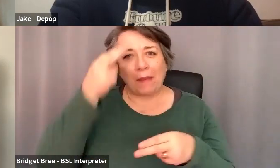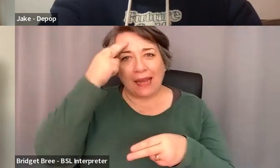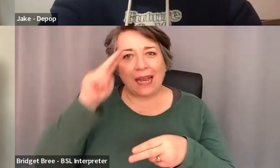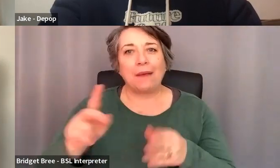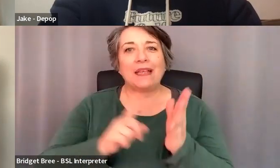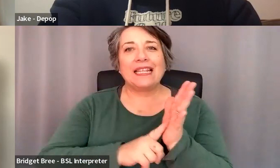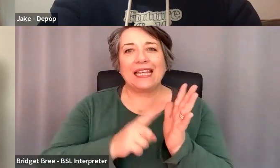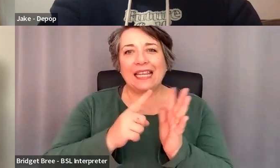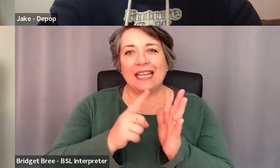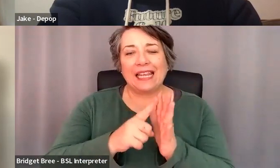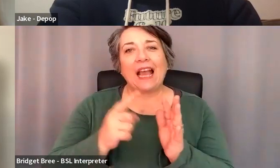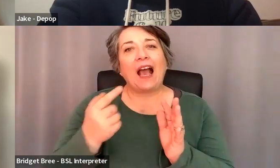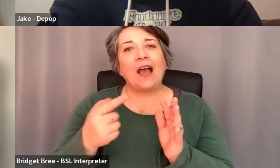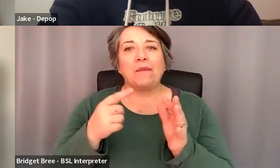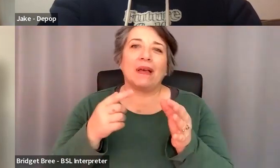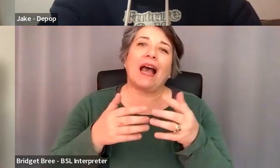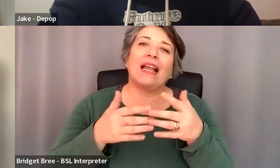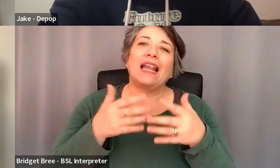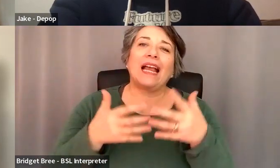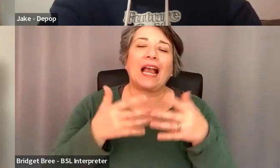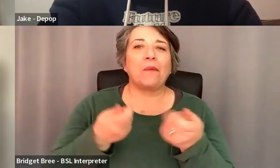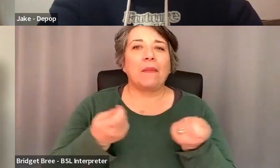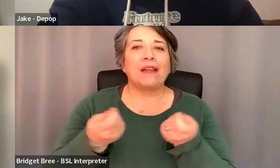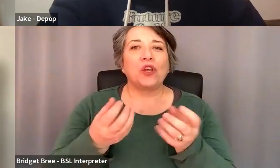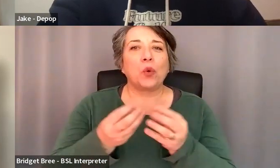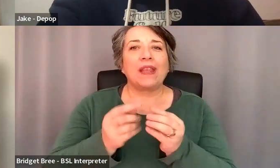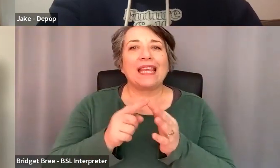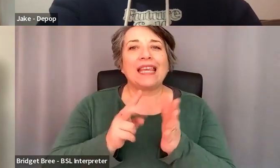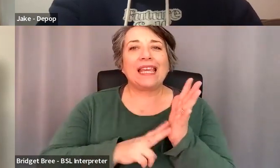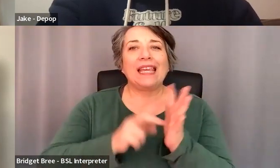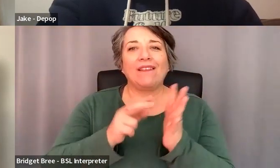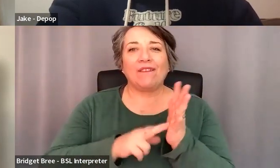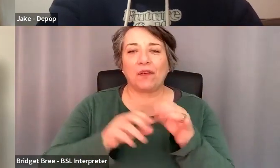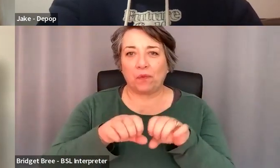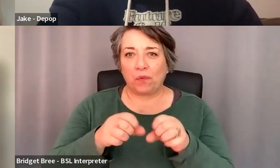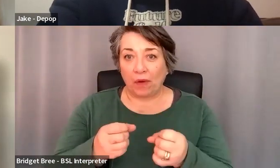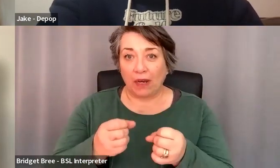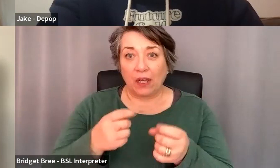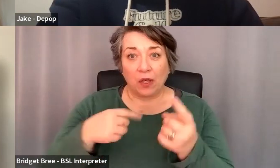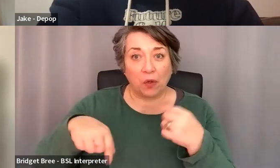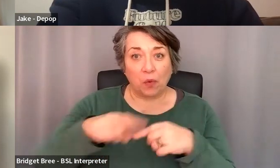Let's get even and find you a role to suit your style. With even break. We are, as you. You all know, the Uk's most accessible job board run by